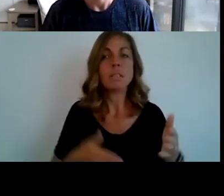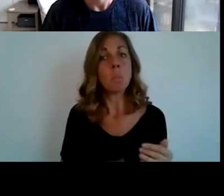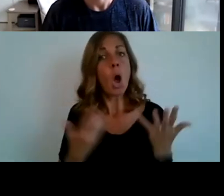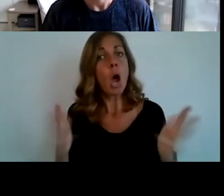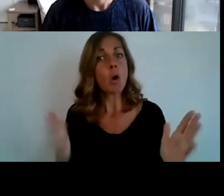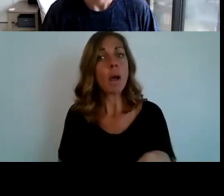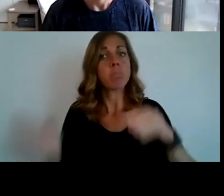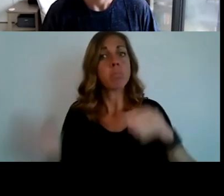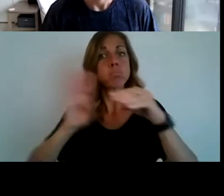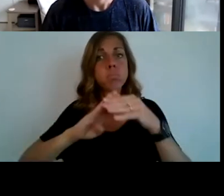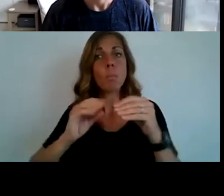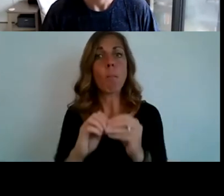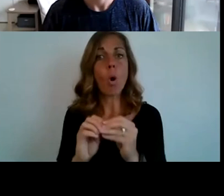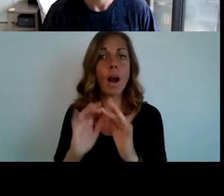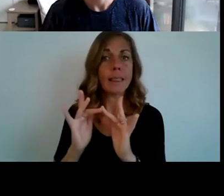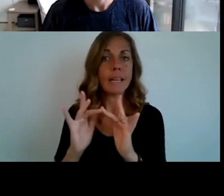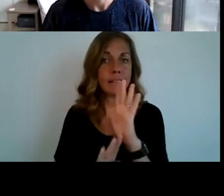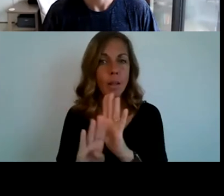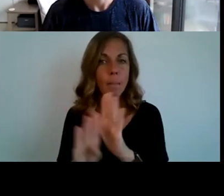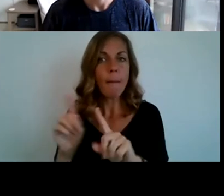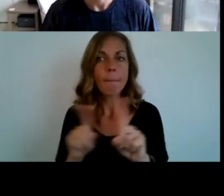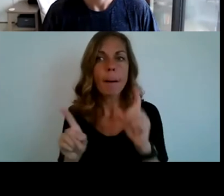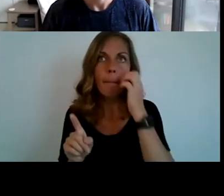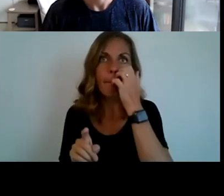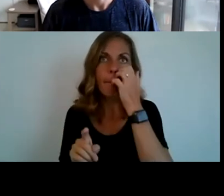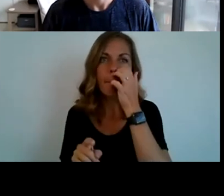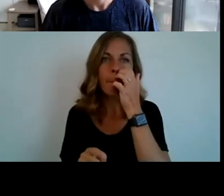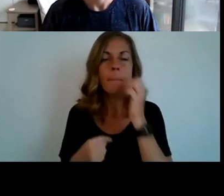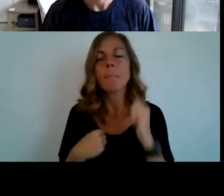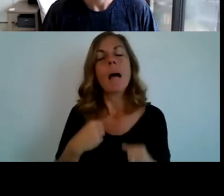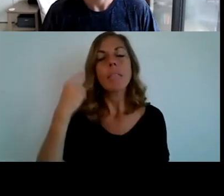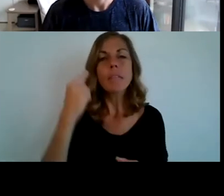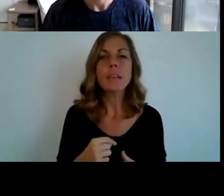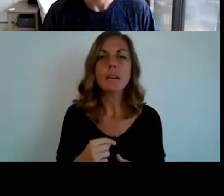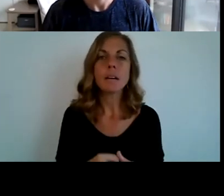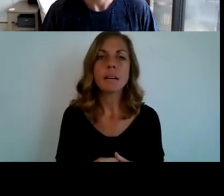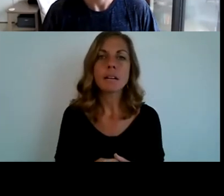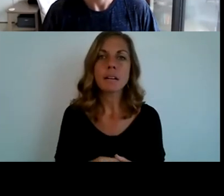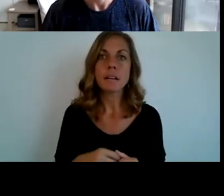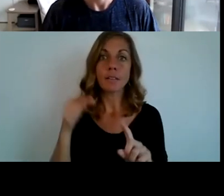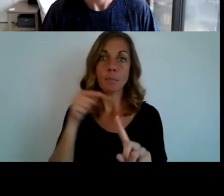development. But I think you'll find, and particularly in in tech. But, you know, you